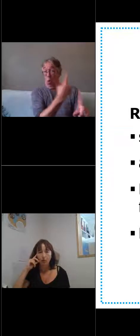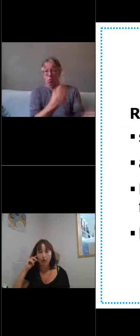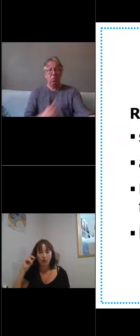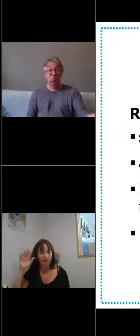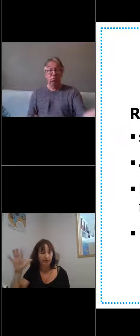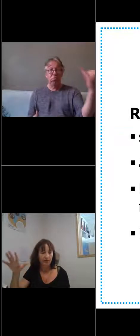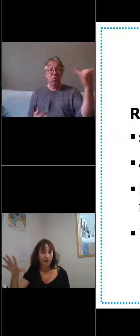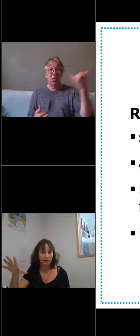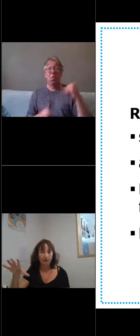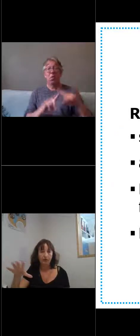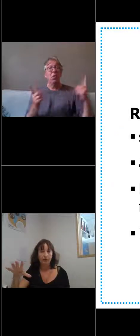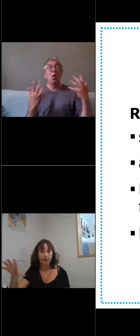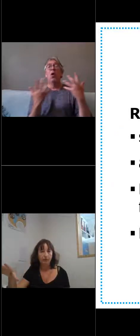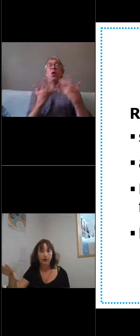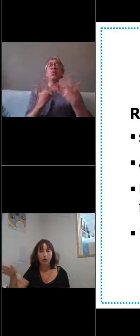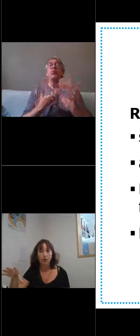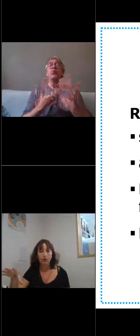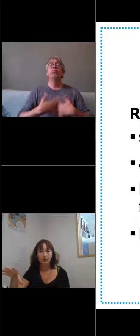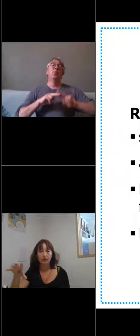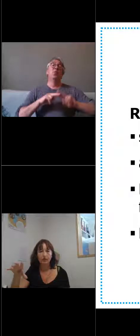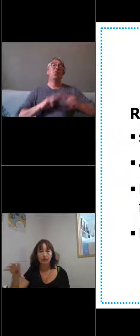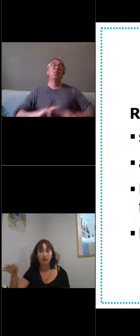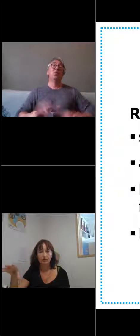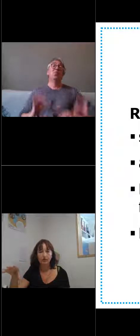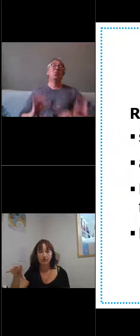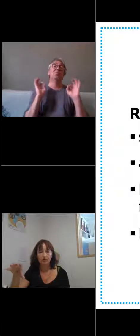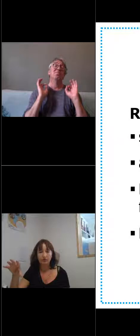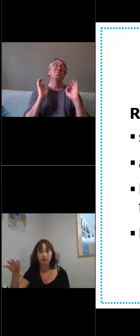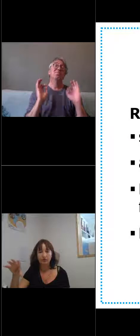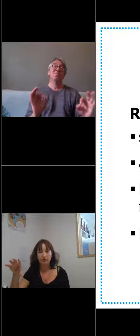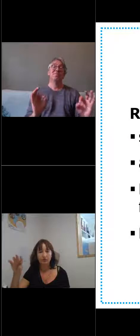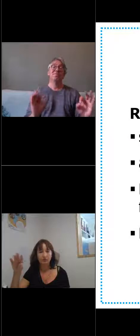What is said by all the volunteers,